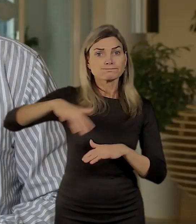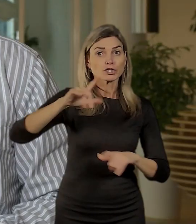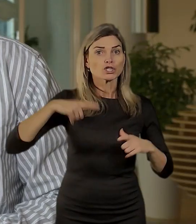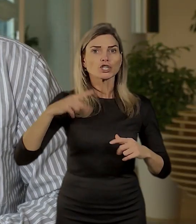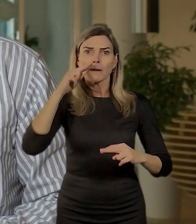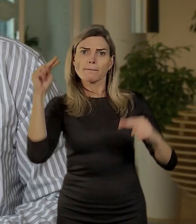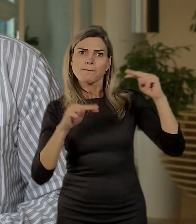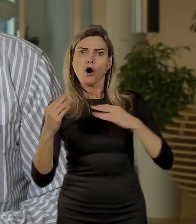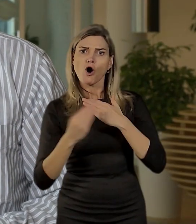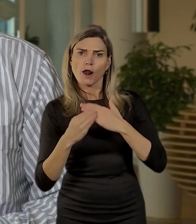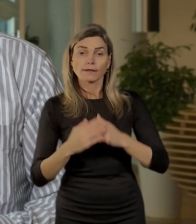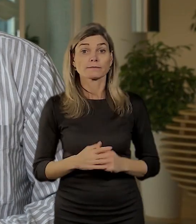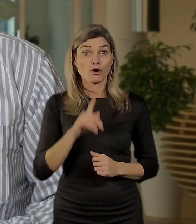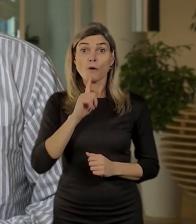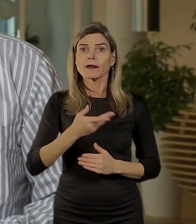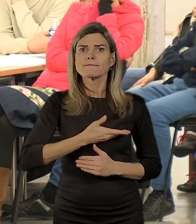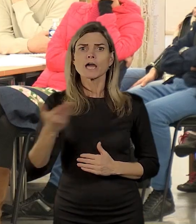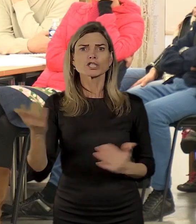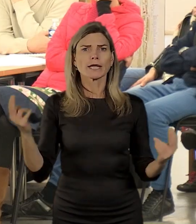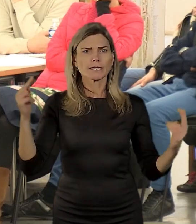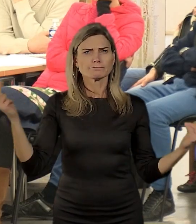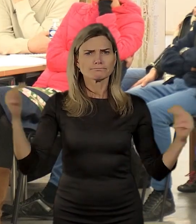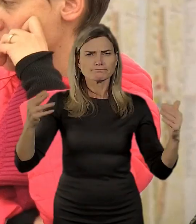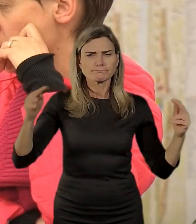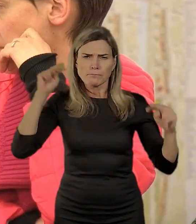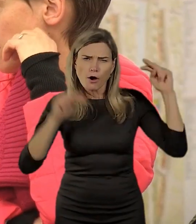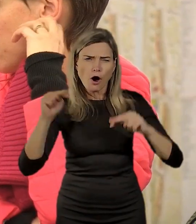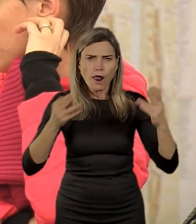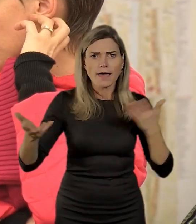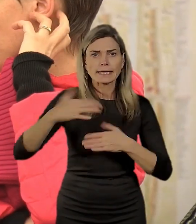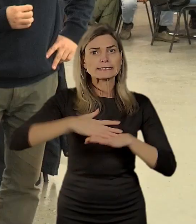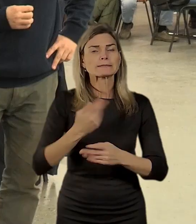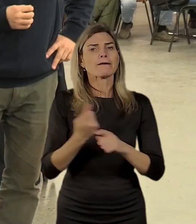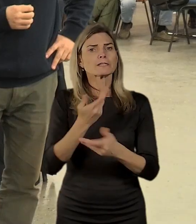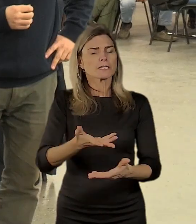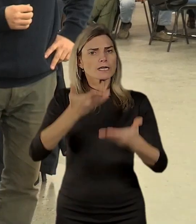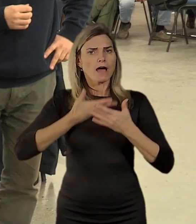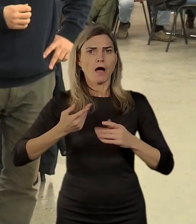compared to standard planning. If you don't have those suggestions, you don't know and you are dependent on someone